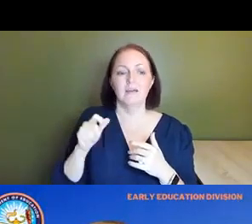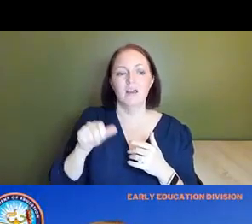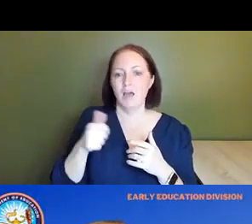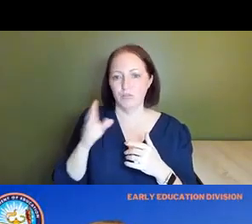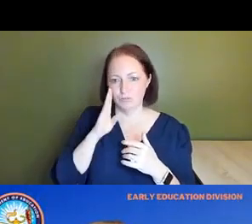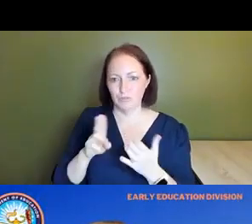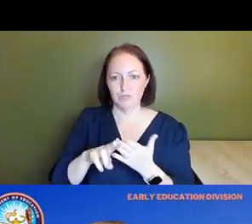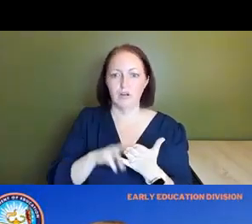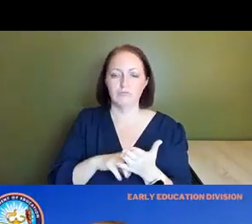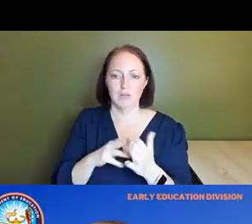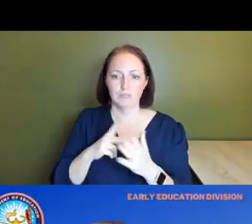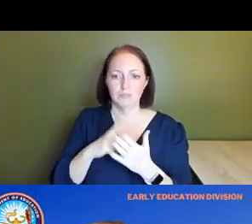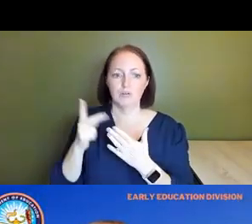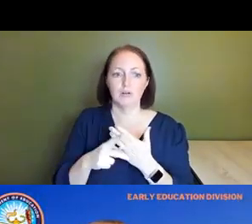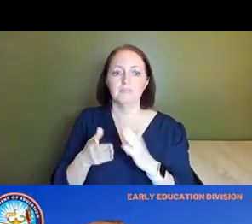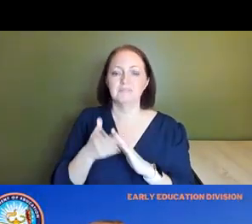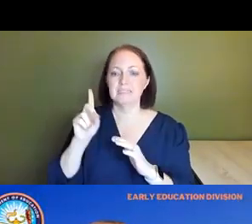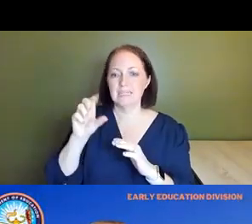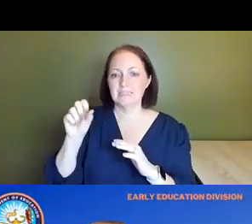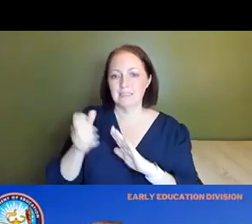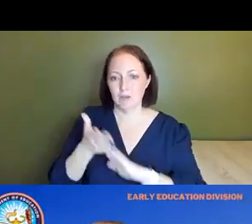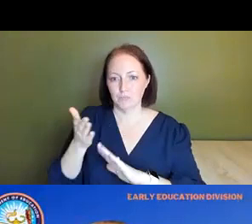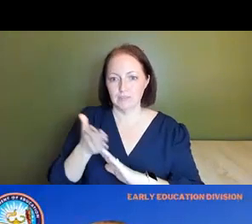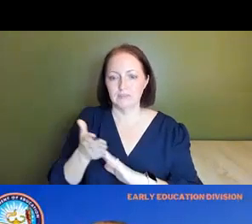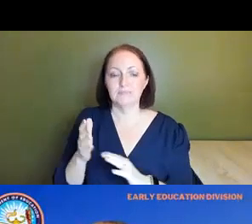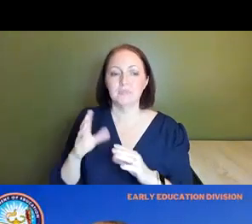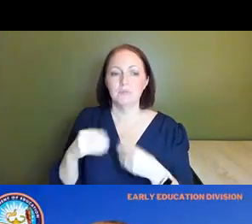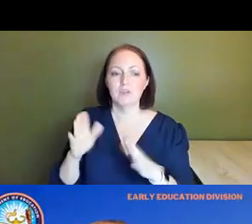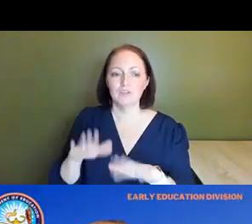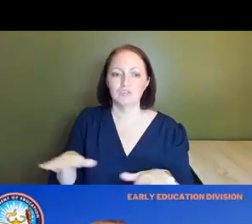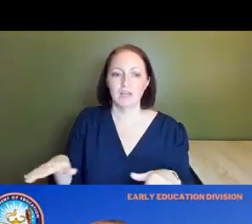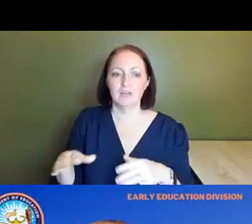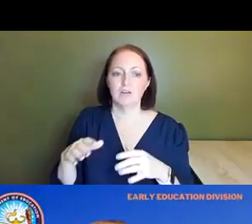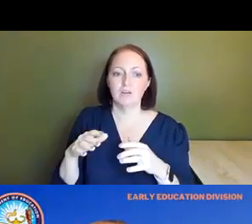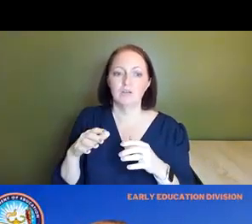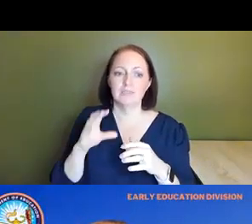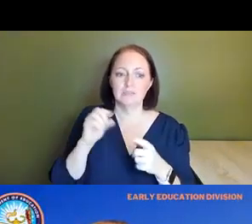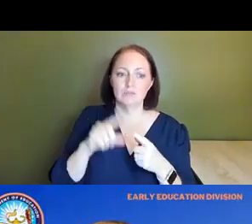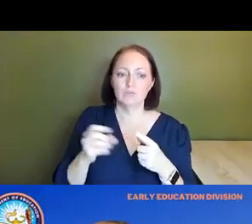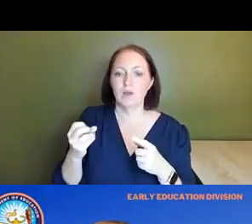program operated by DSS. And that provides child care to children zero to 12 from migrant